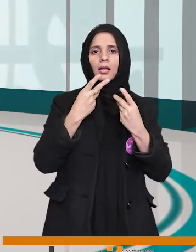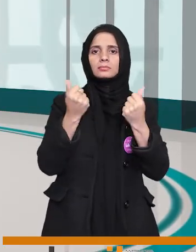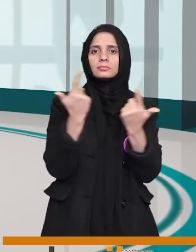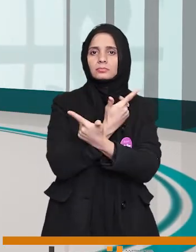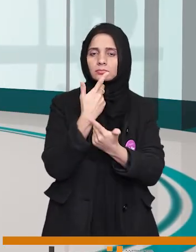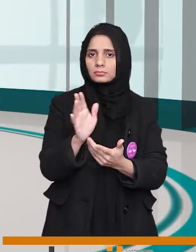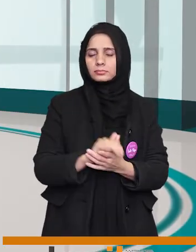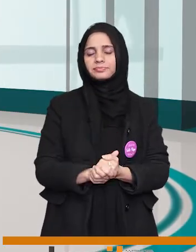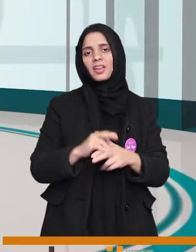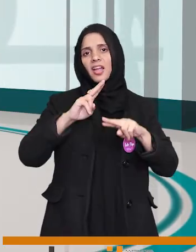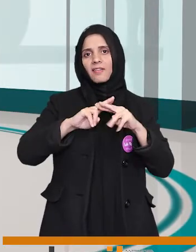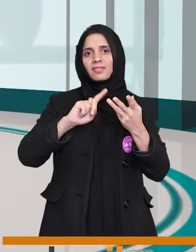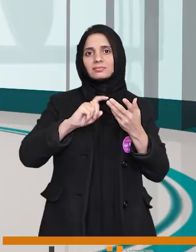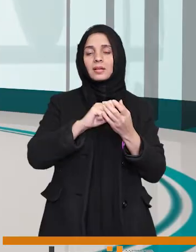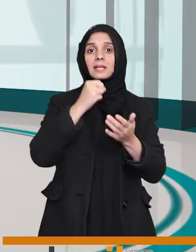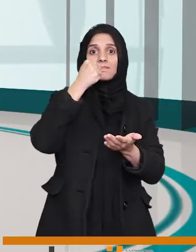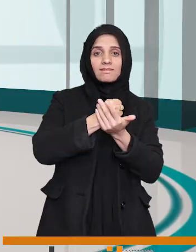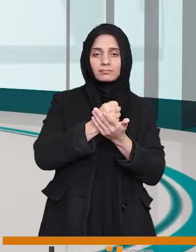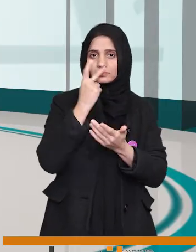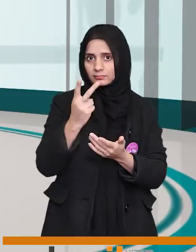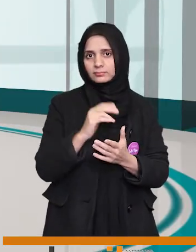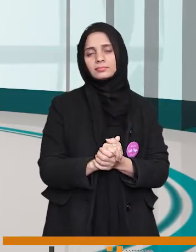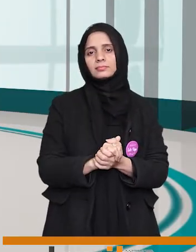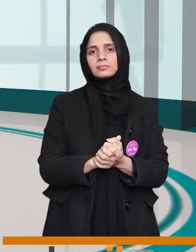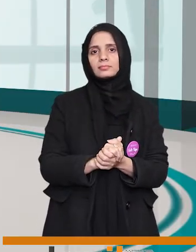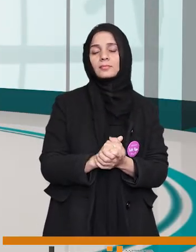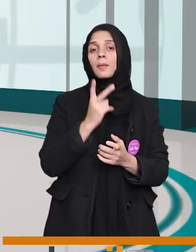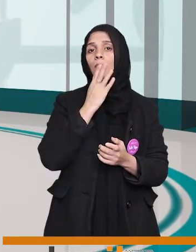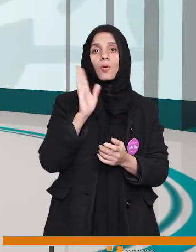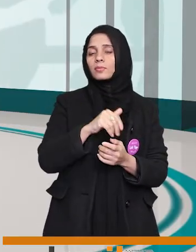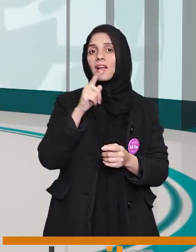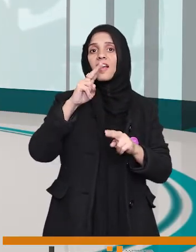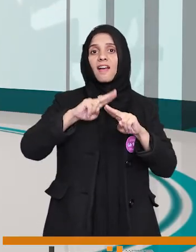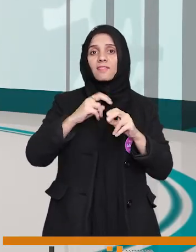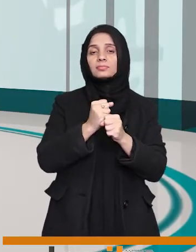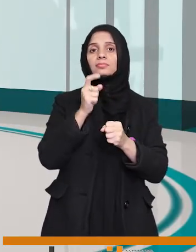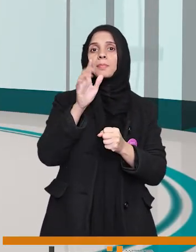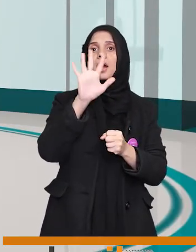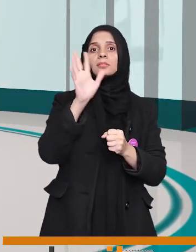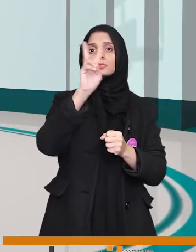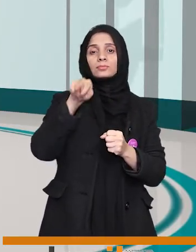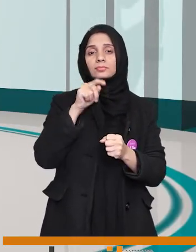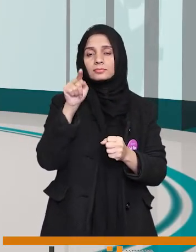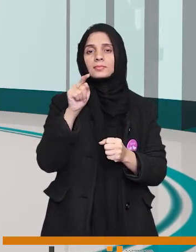Fiverr stayed there. Why? Because of 5$ things, because of the innovation,